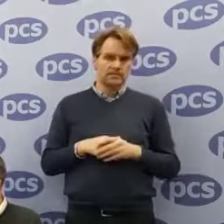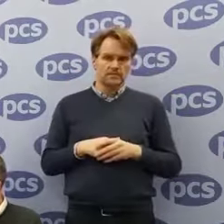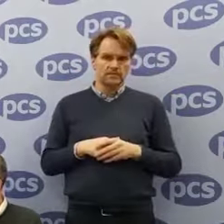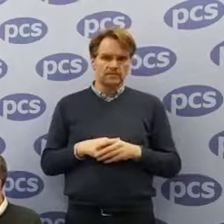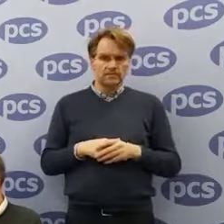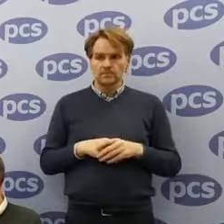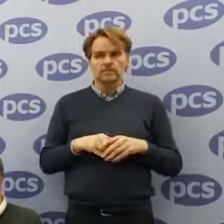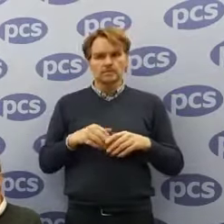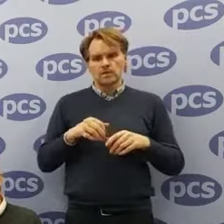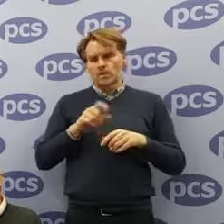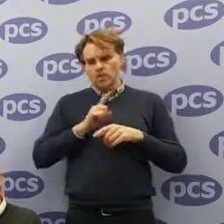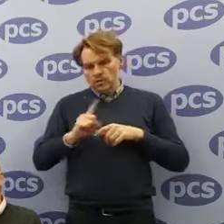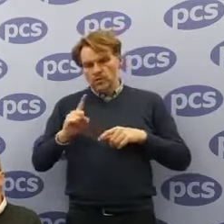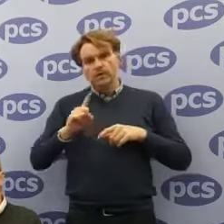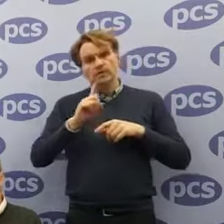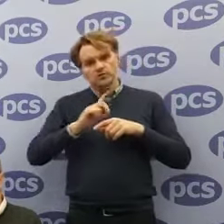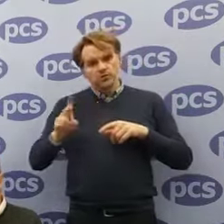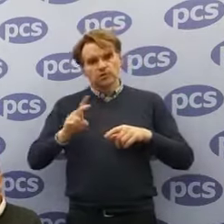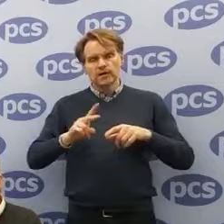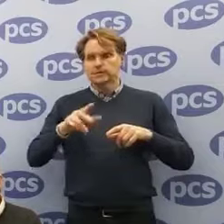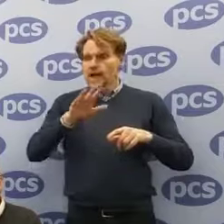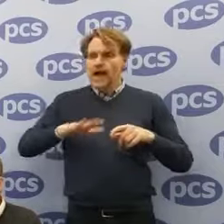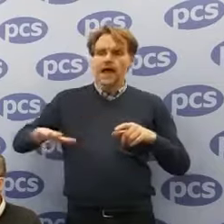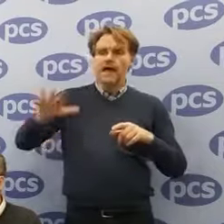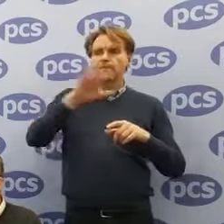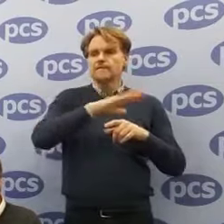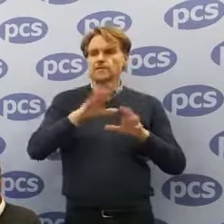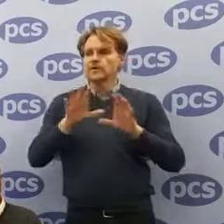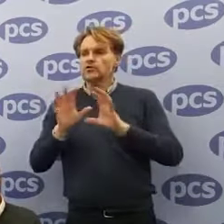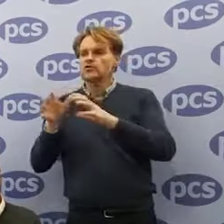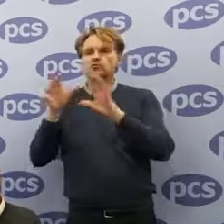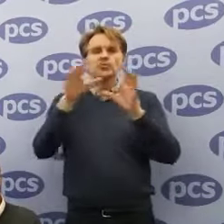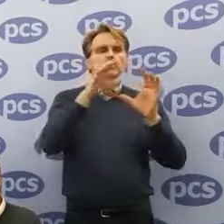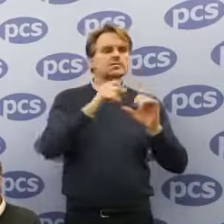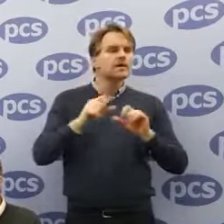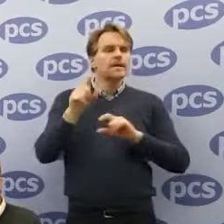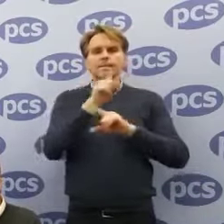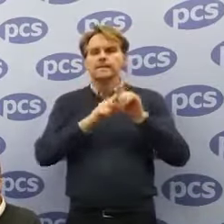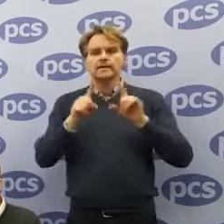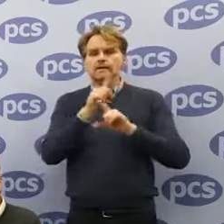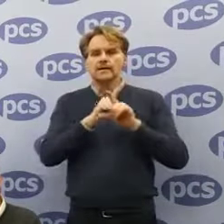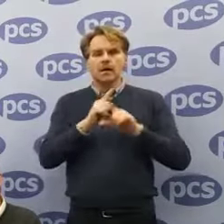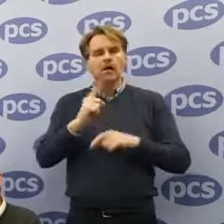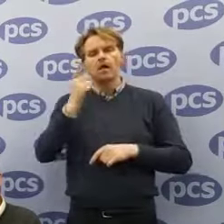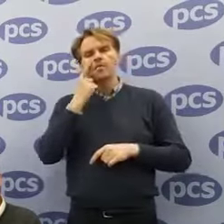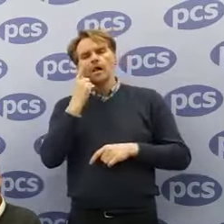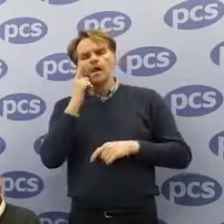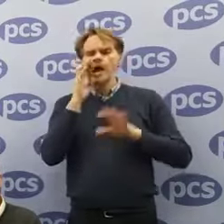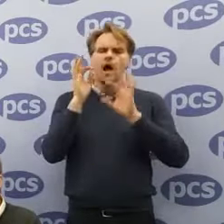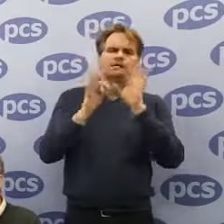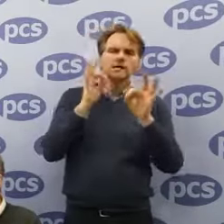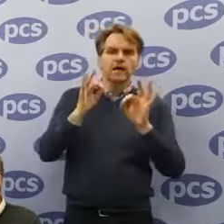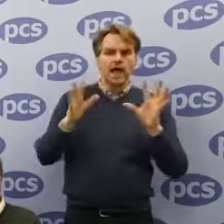meeting in the next two weeks and we're asking them where can we deliver significant action that will really hurt